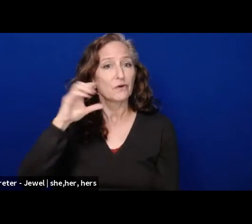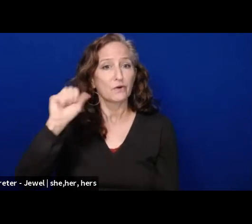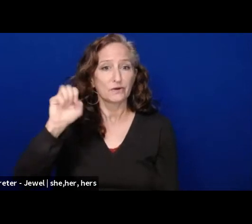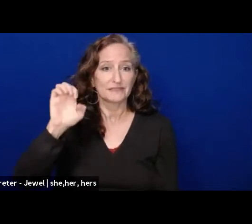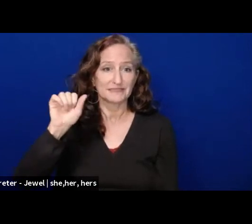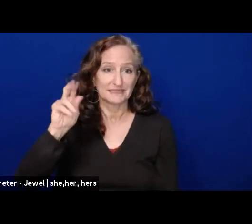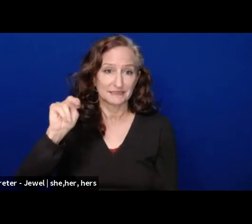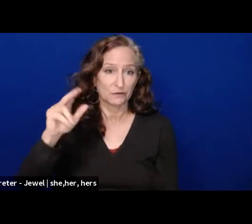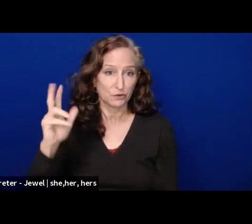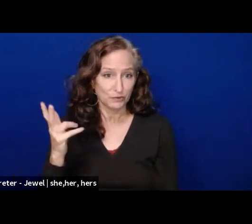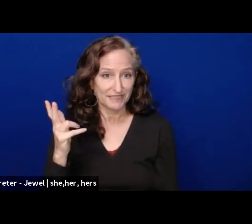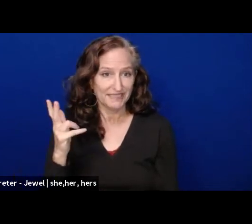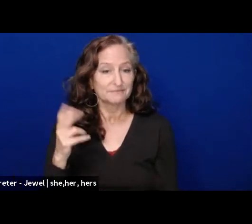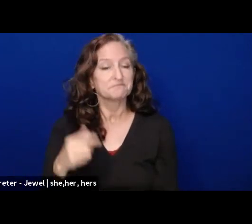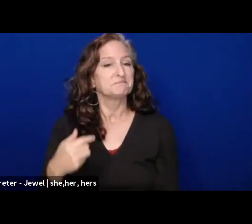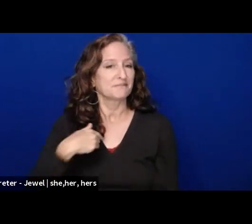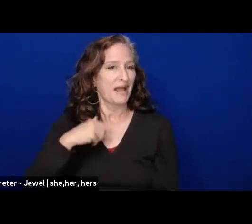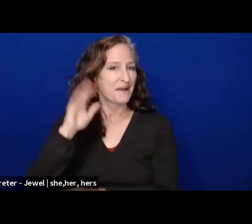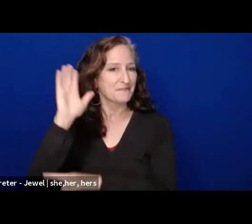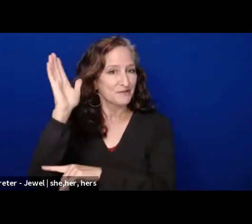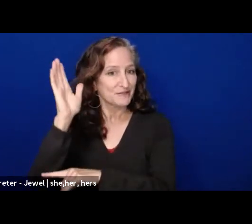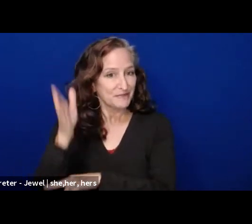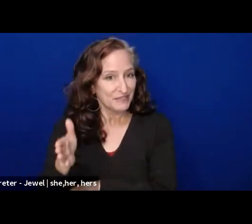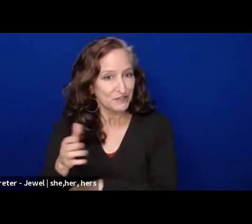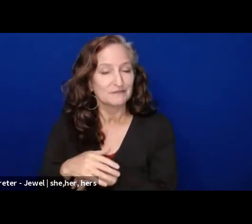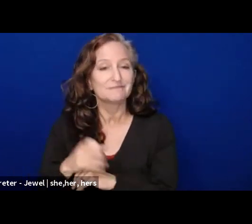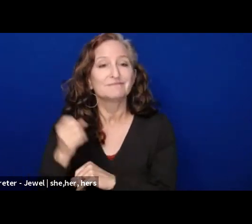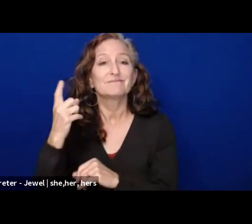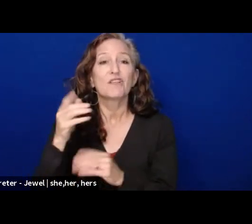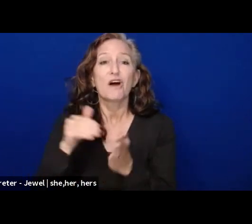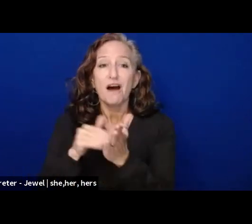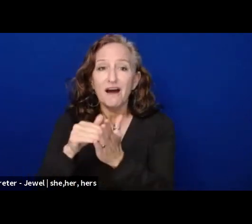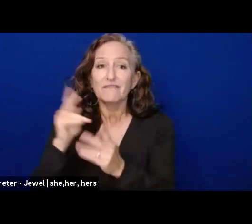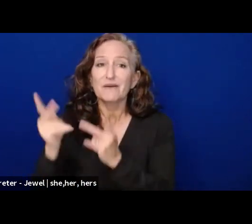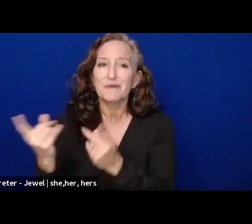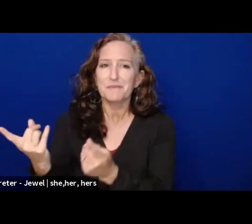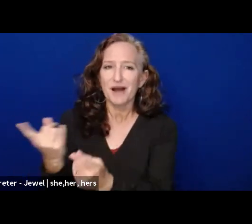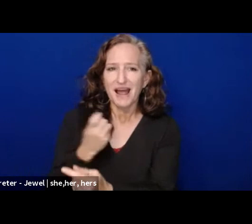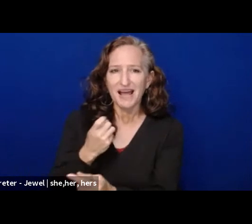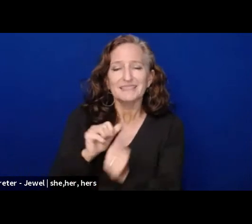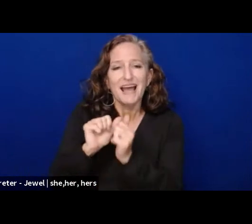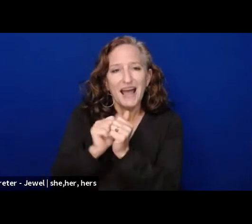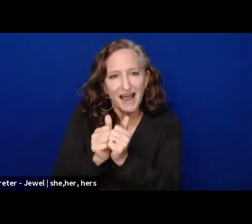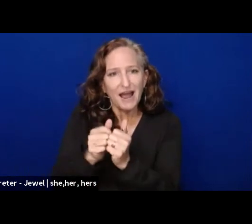about a topic we often get asked to cover which is "How To Be An Ally In The Remote Workplace."